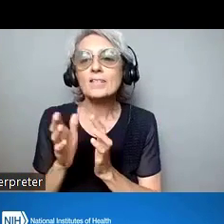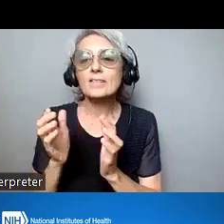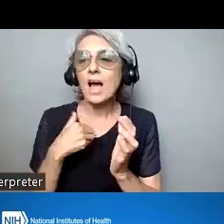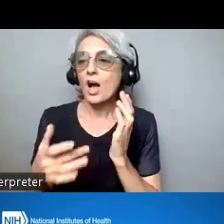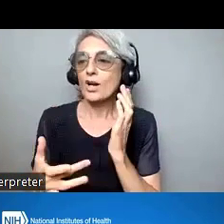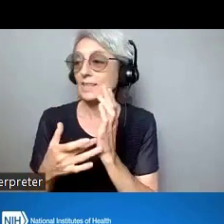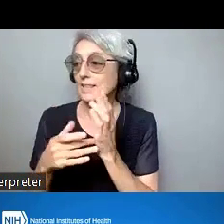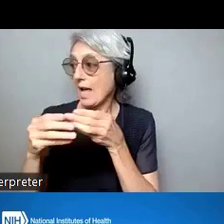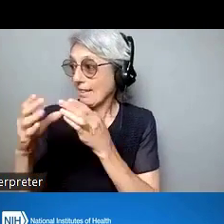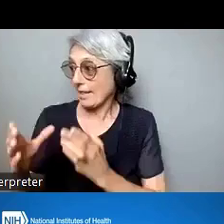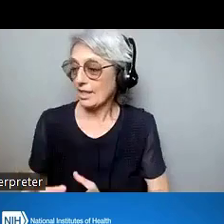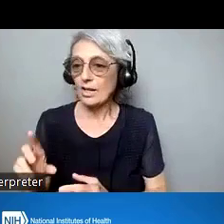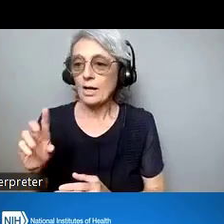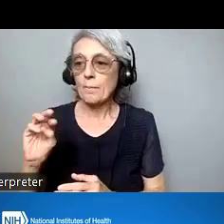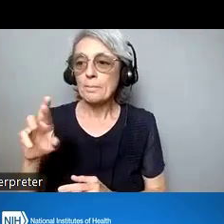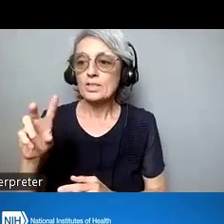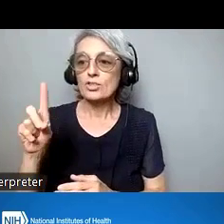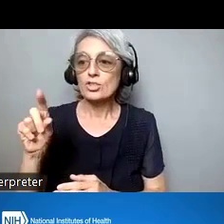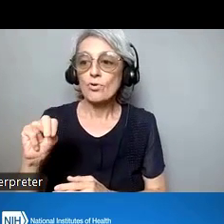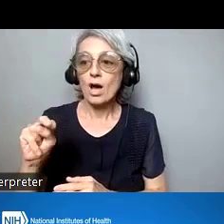to please post the poll question.